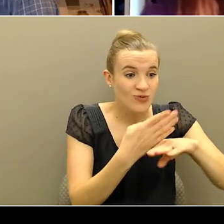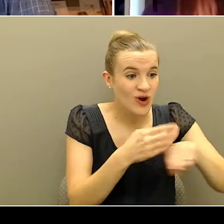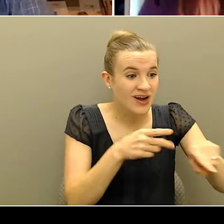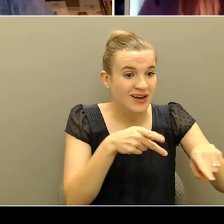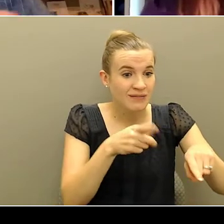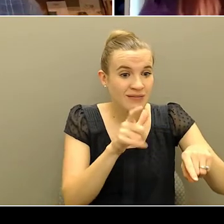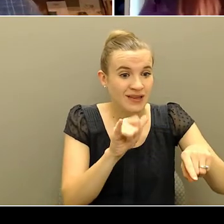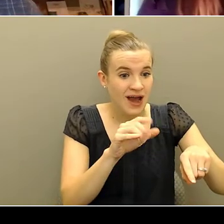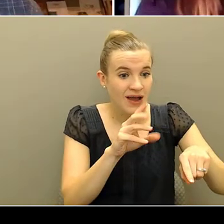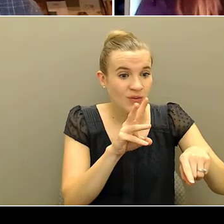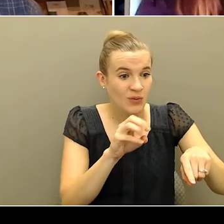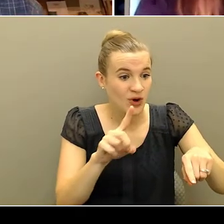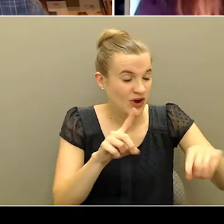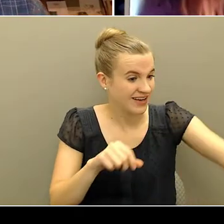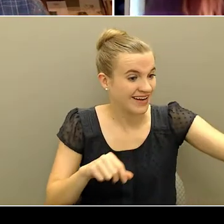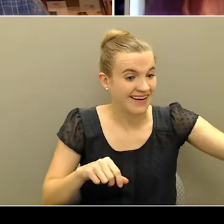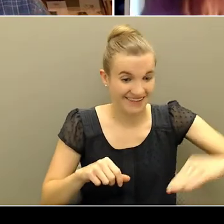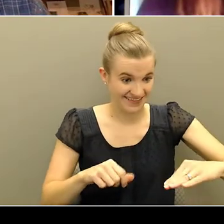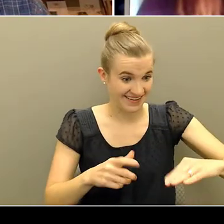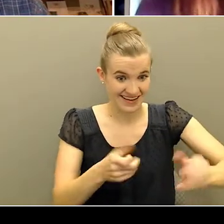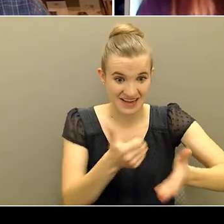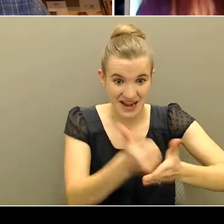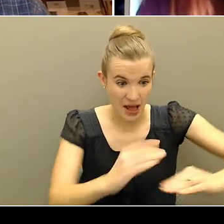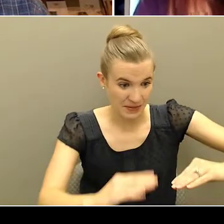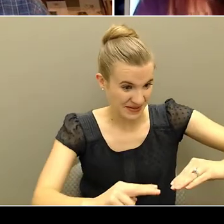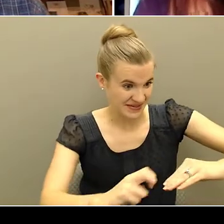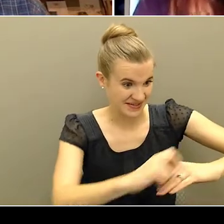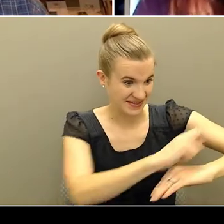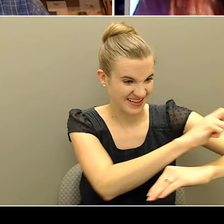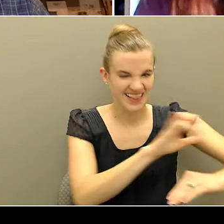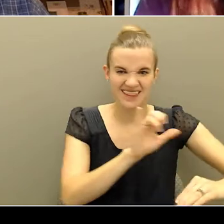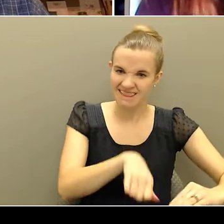have to open those doors.